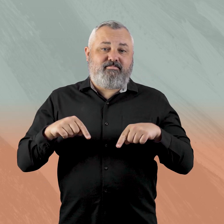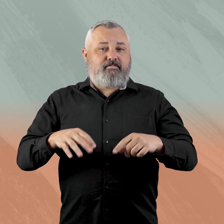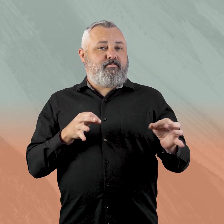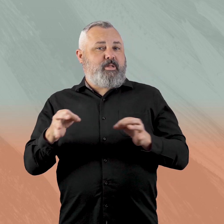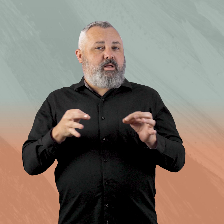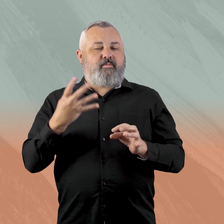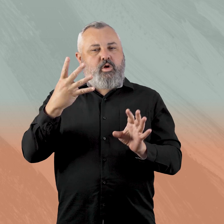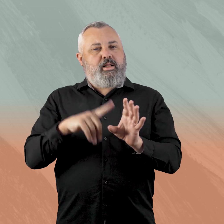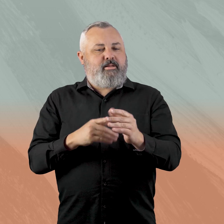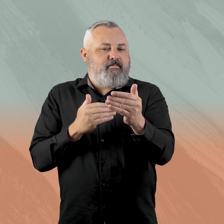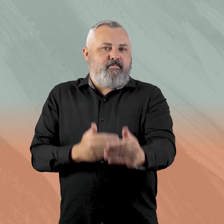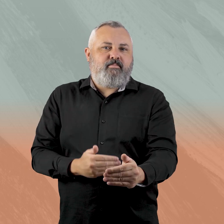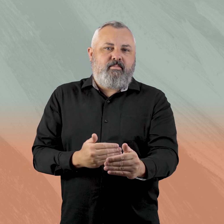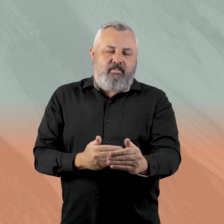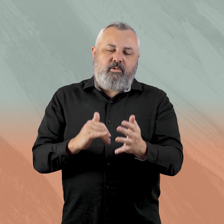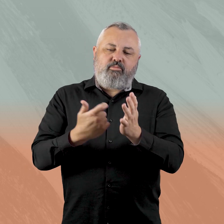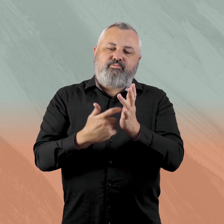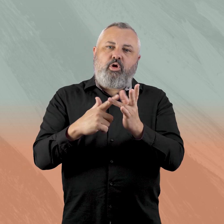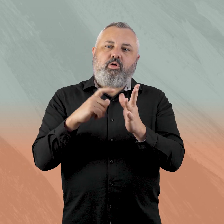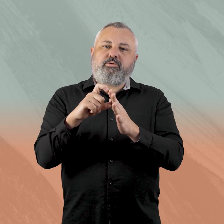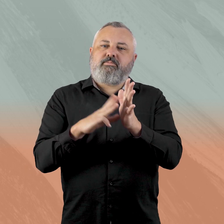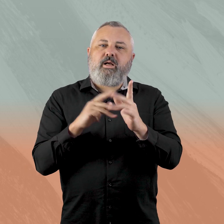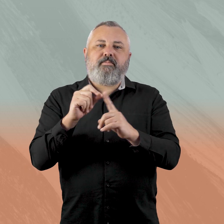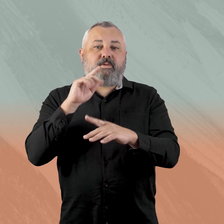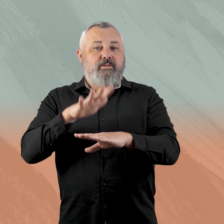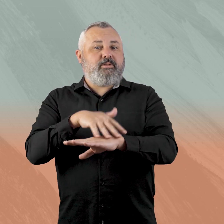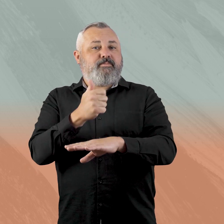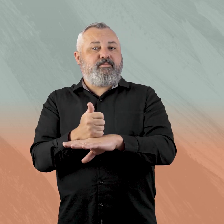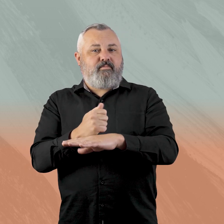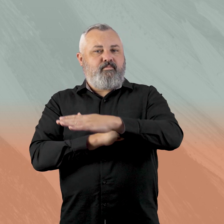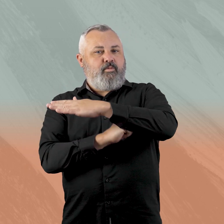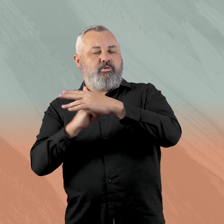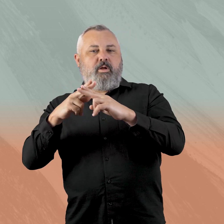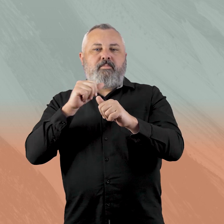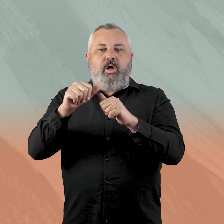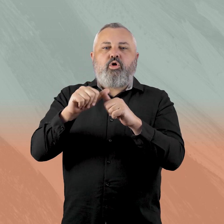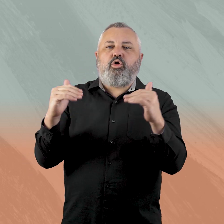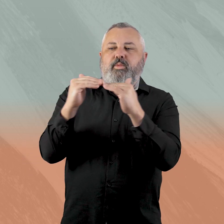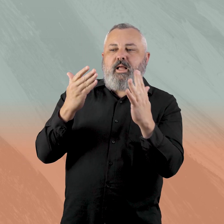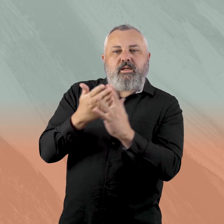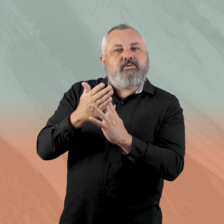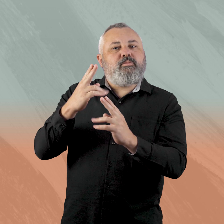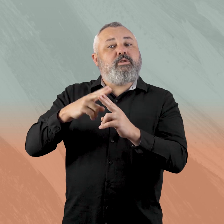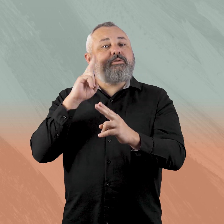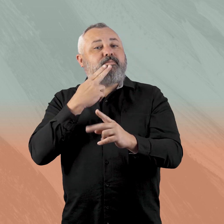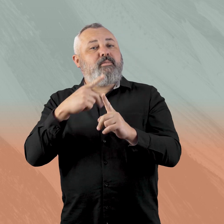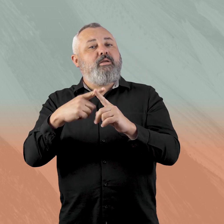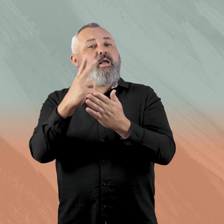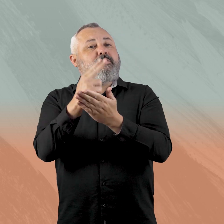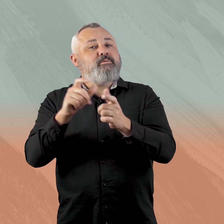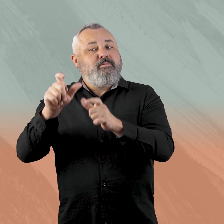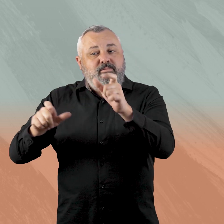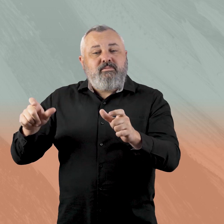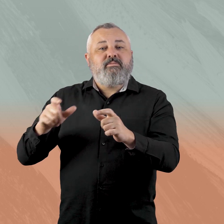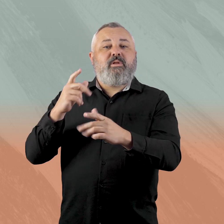It is also a four-year roadmap of activities to build foundational equity for d/Deaf and disabled artists and